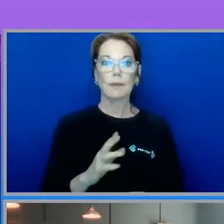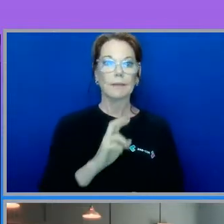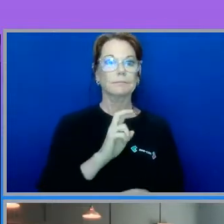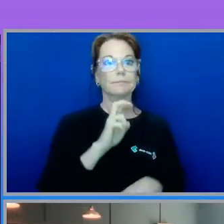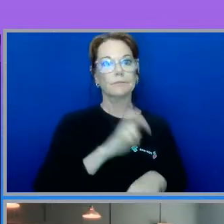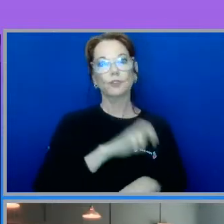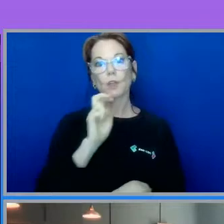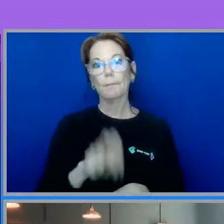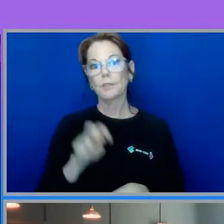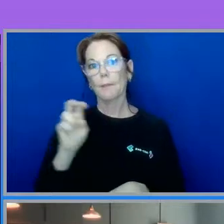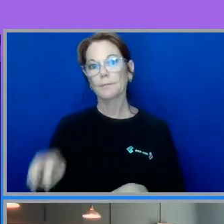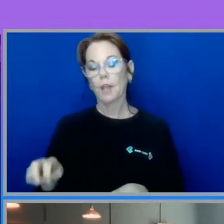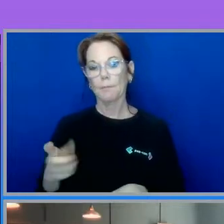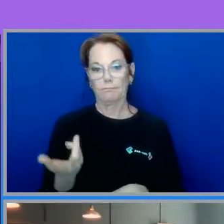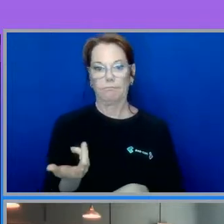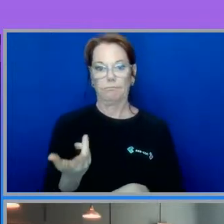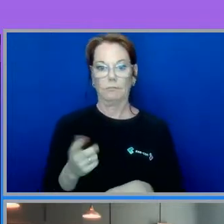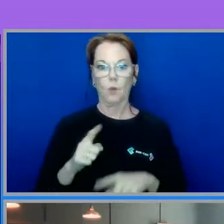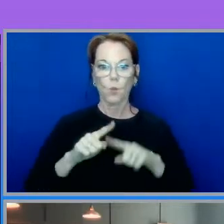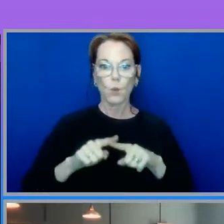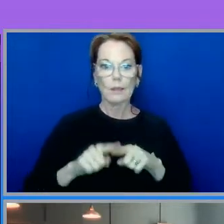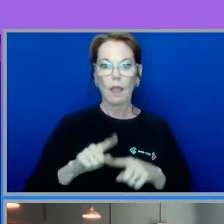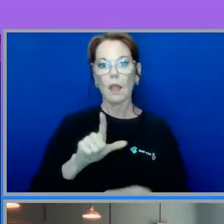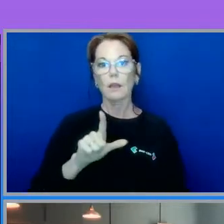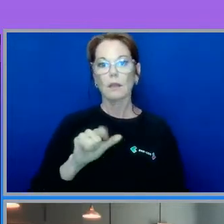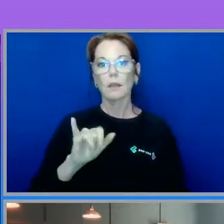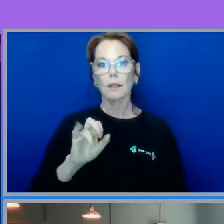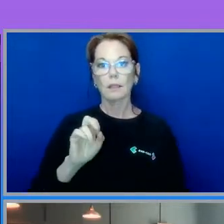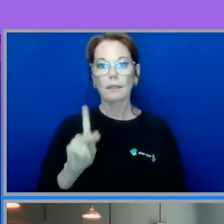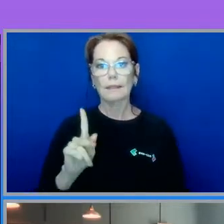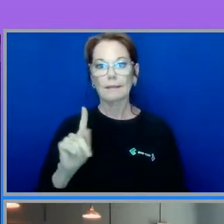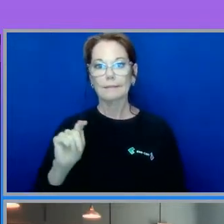link and rely solely on the link text to determine where it takes